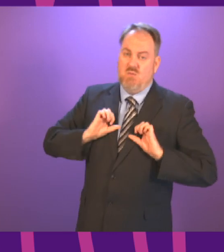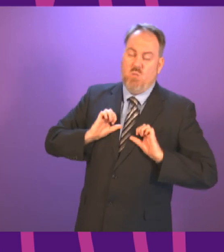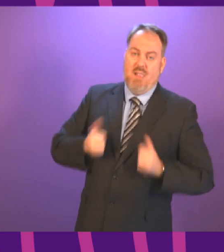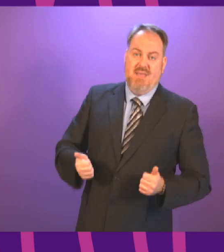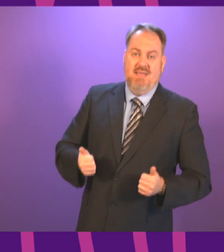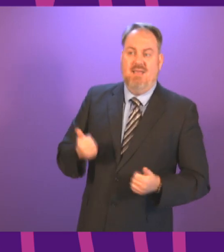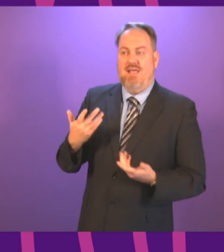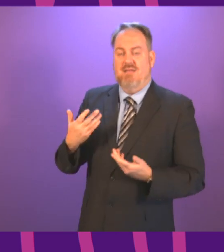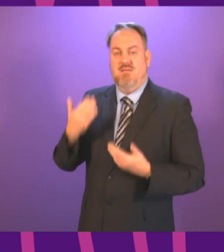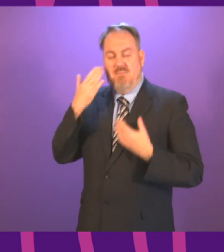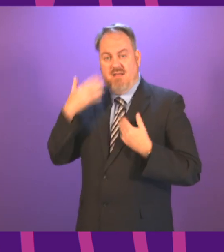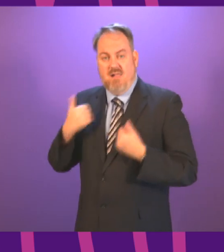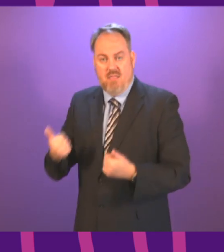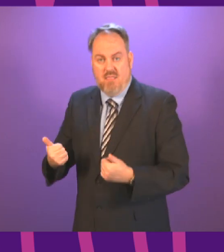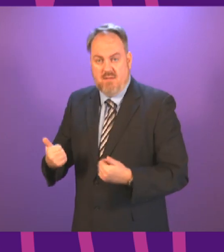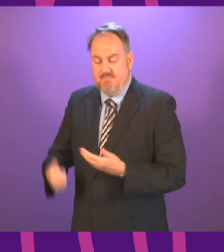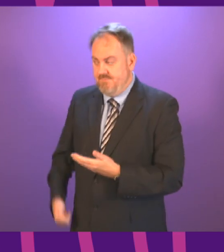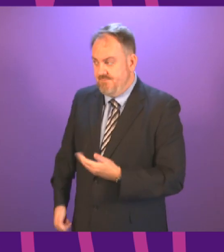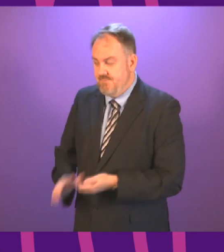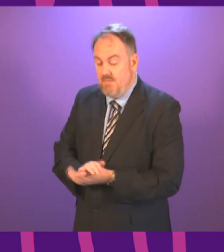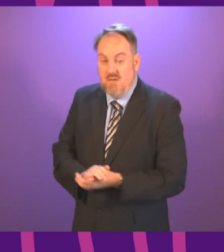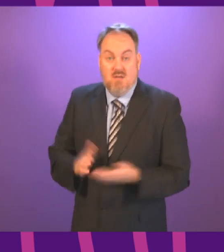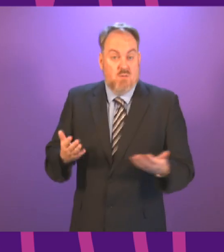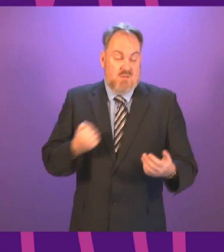The First Minister (Nicola Sturgeon): As a Government, we strive to find the best